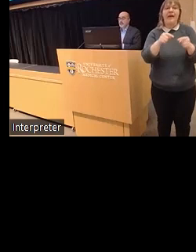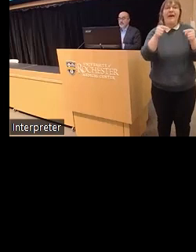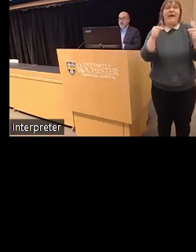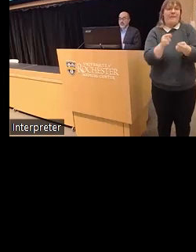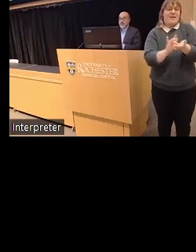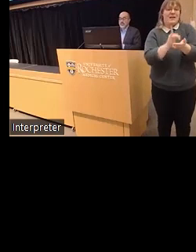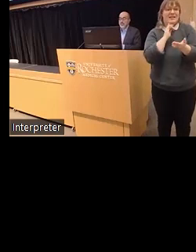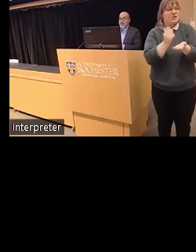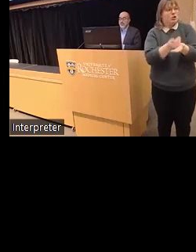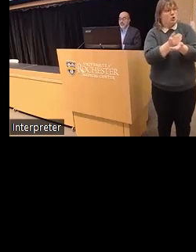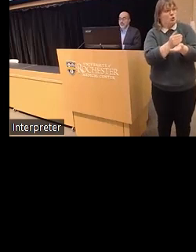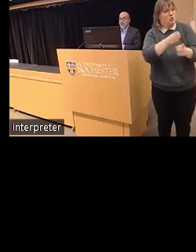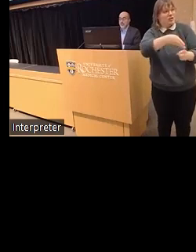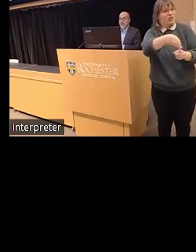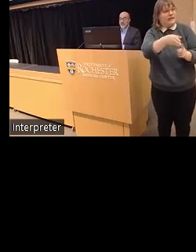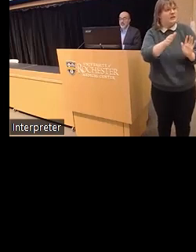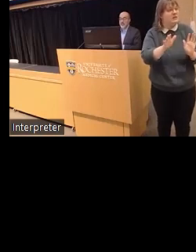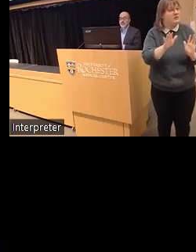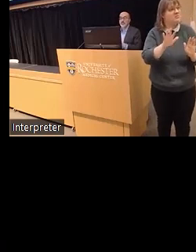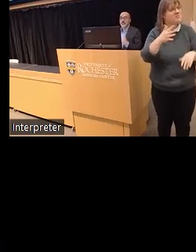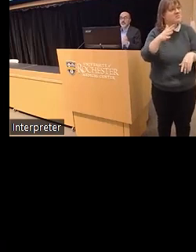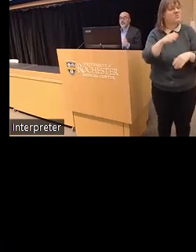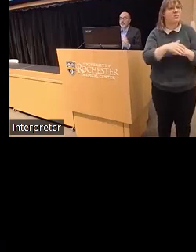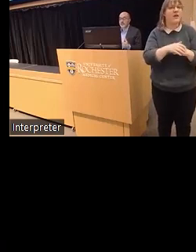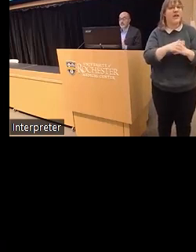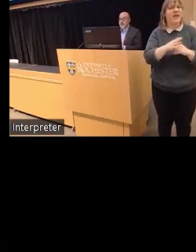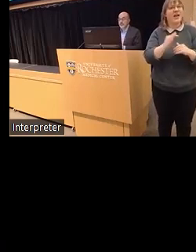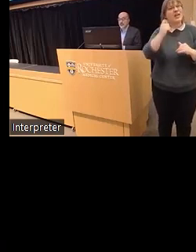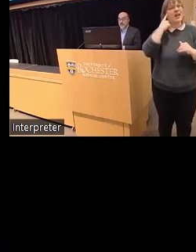you know really it's the same point in in terms of you can think about emergency medicine where that